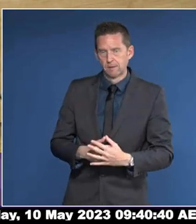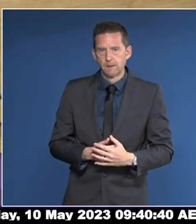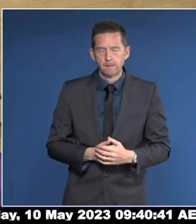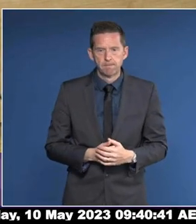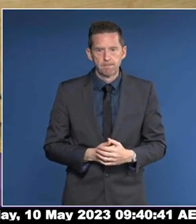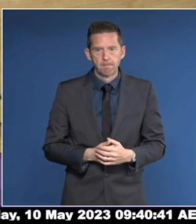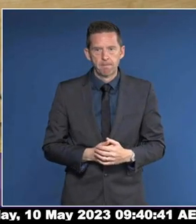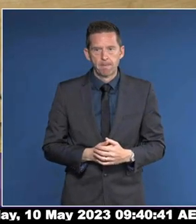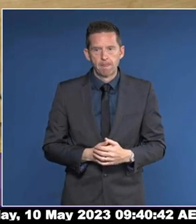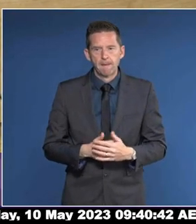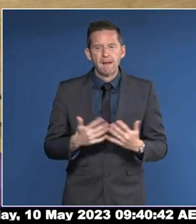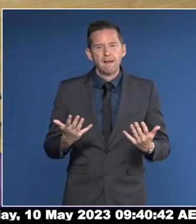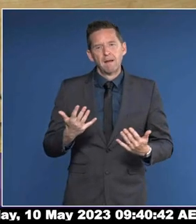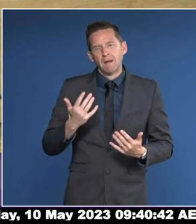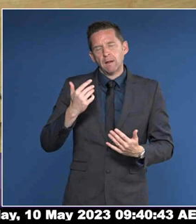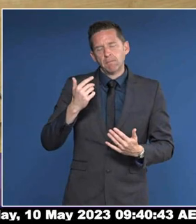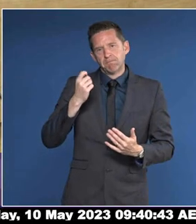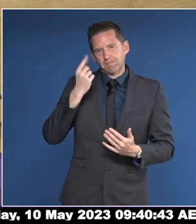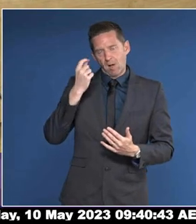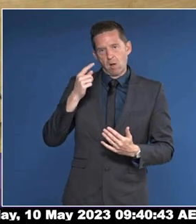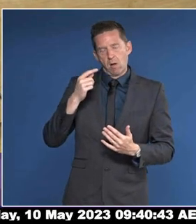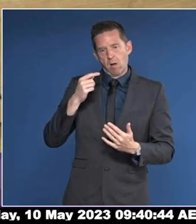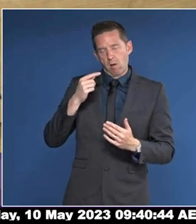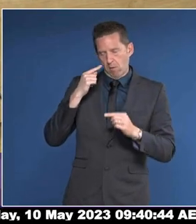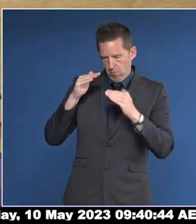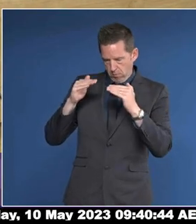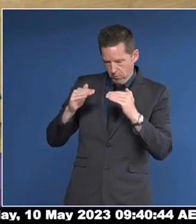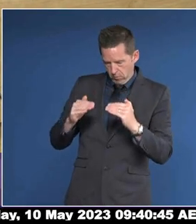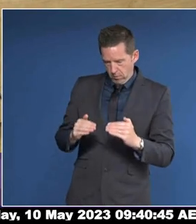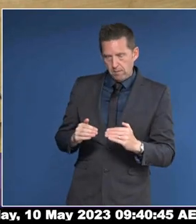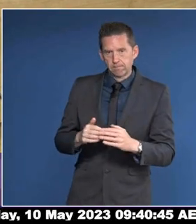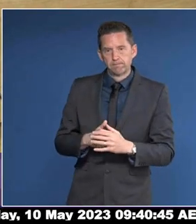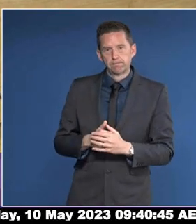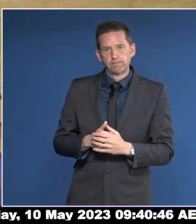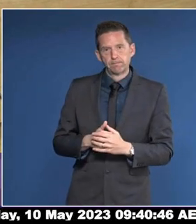timeframe it is Jonathon, who is still a child.